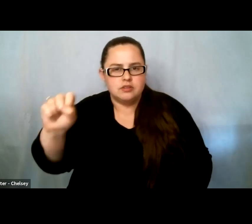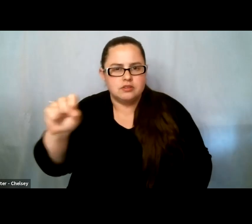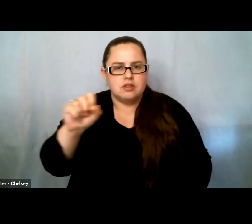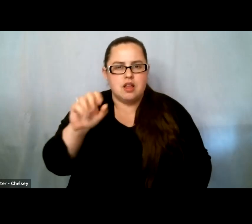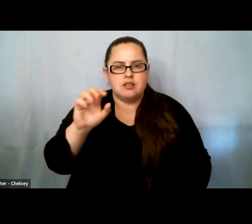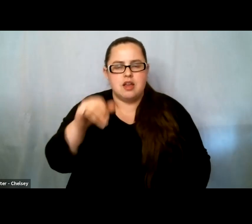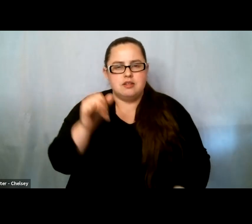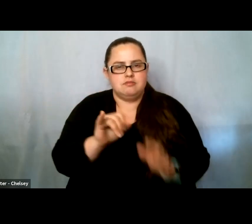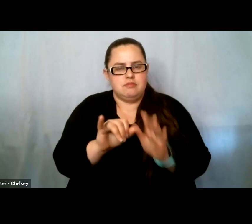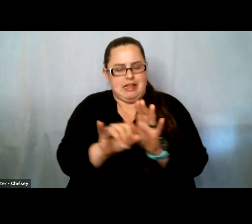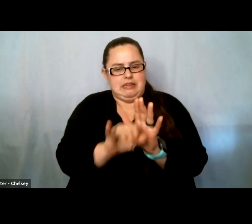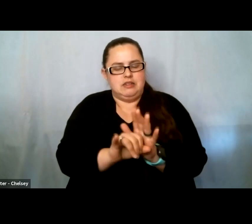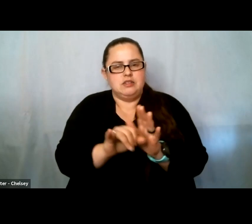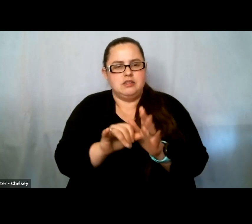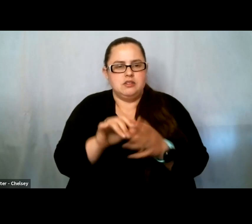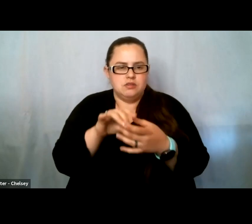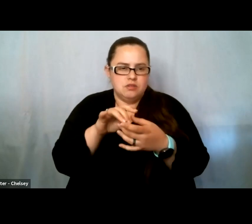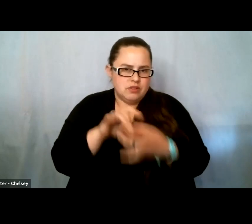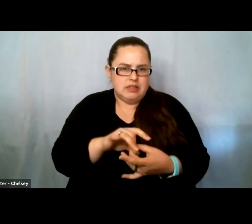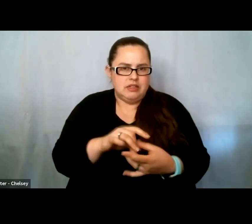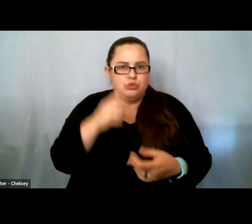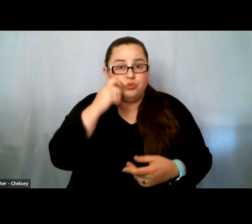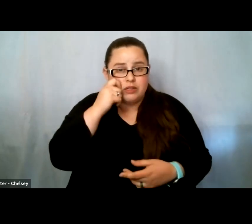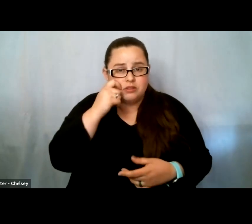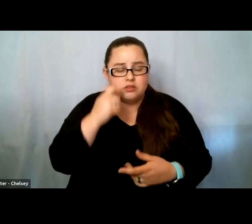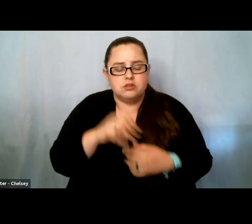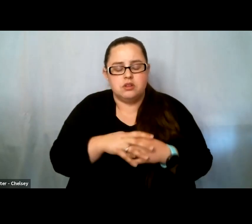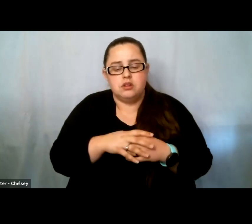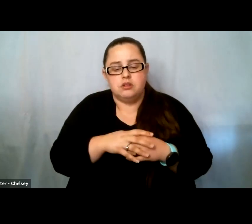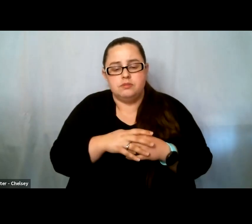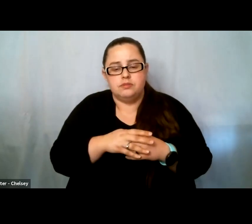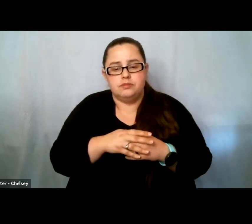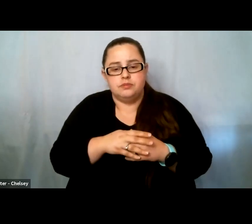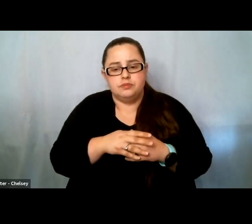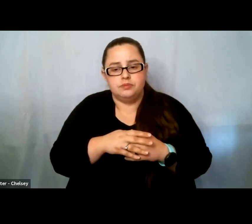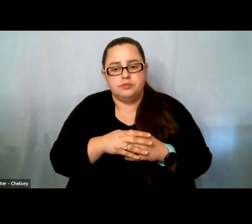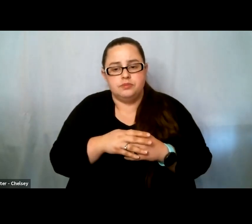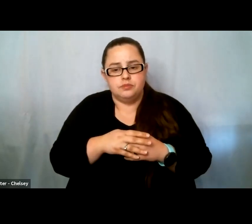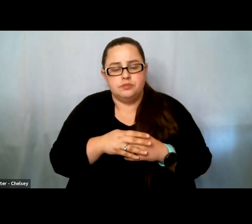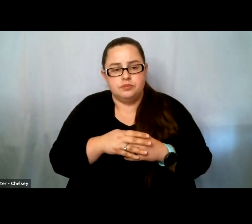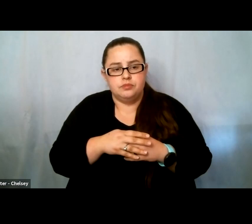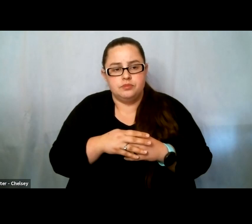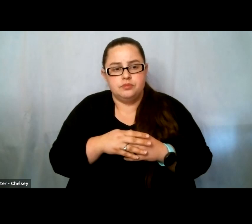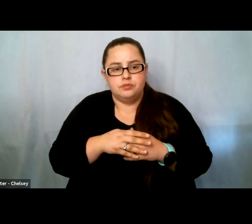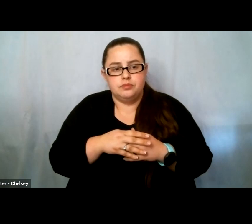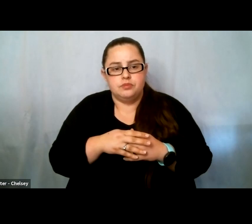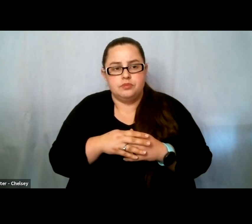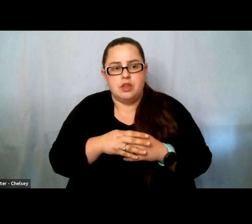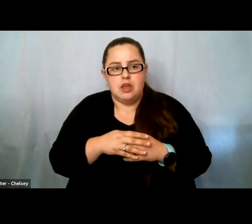know, along lines of race. And many times throughout my life, I've heard people say,